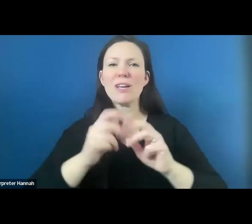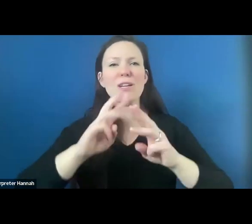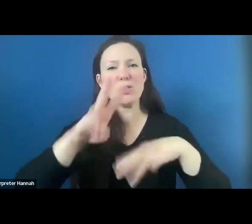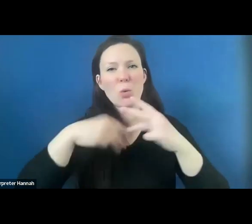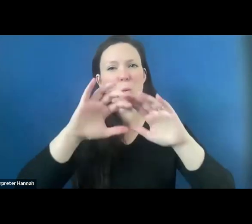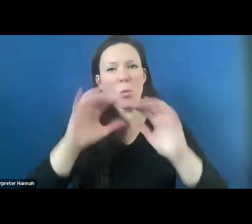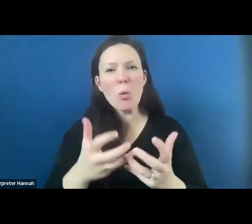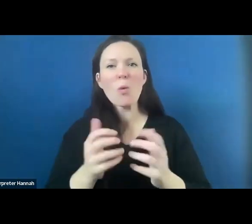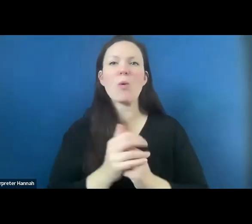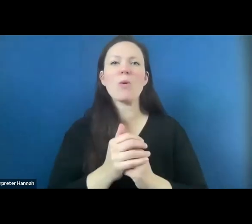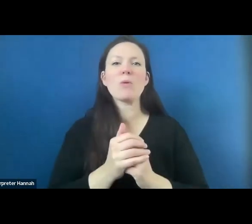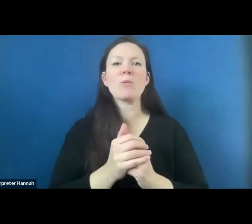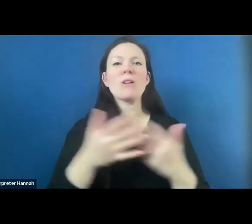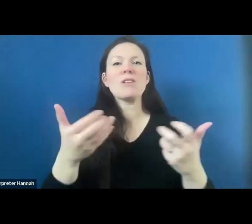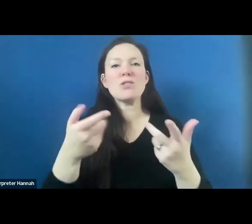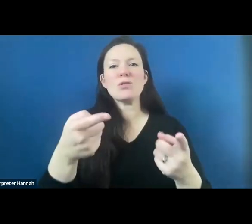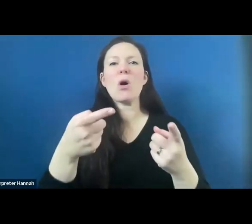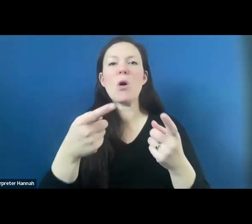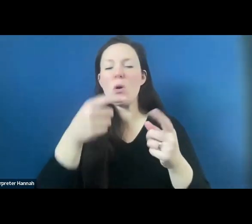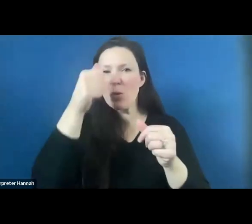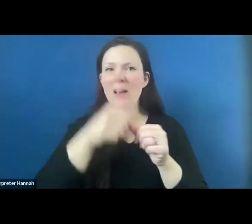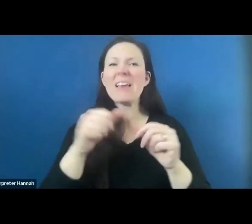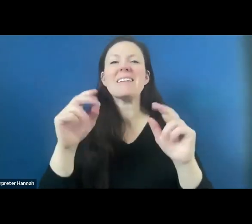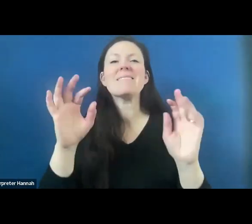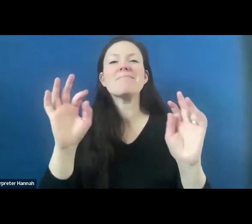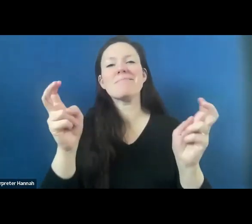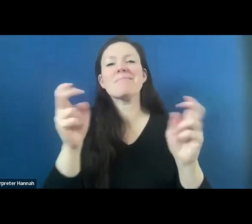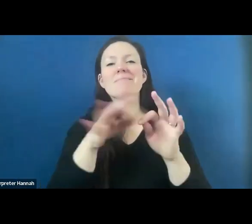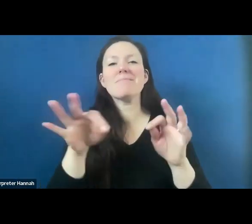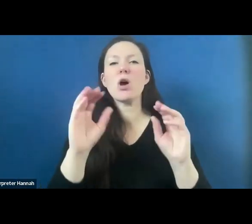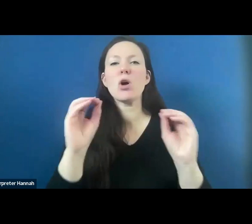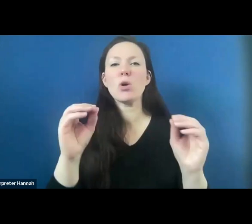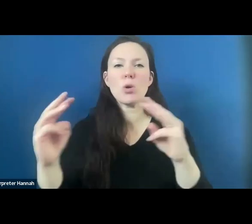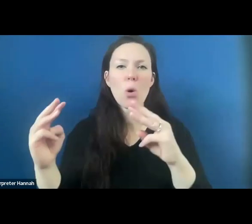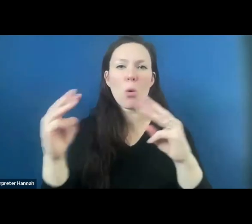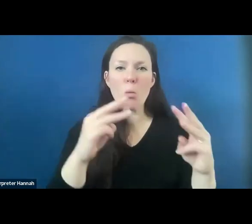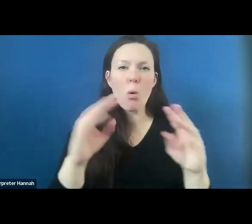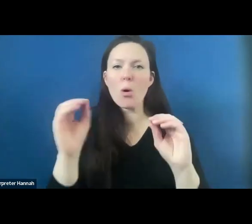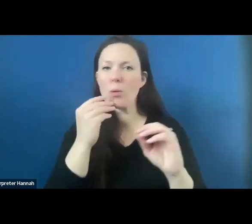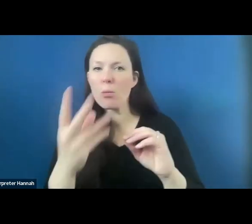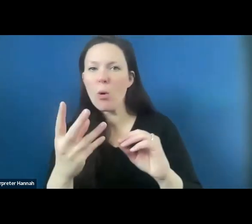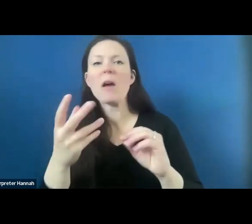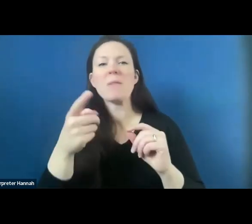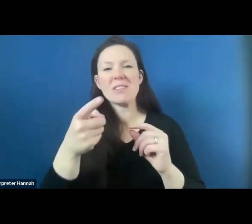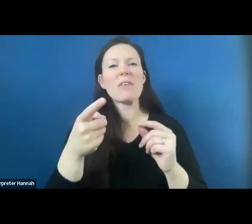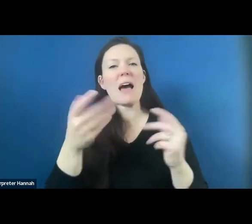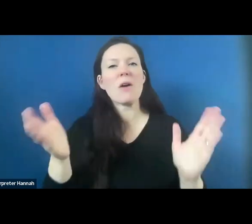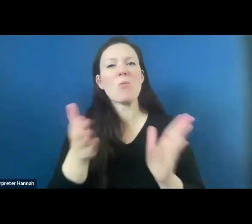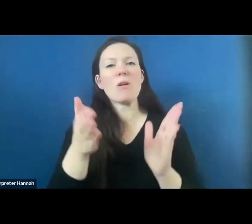up the slogan of "No War, No Warming," and commit ourselves to divesting from war-fueling policies, accelerating the climate destruction,